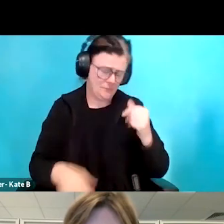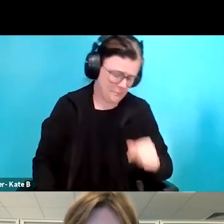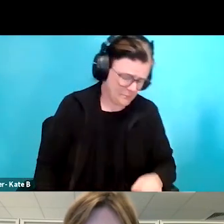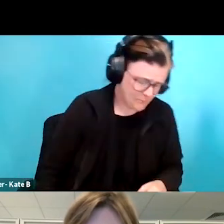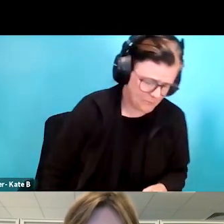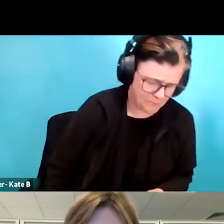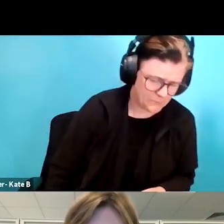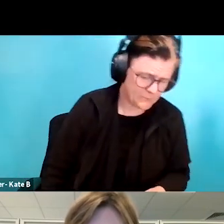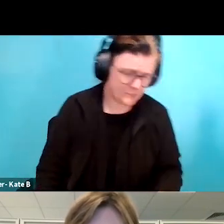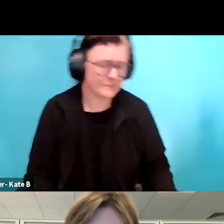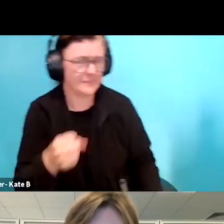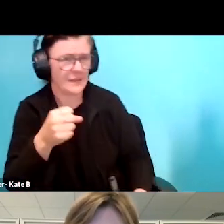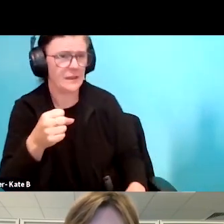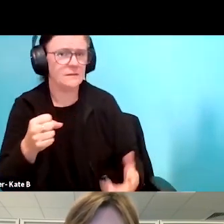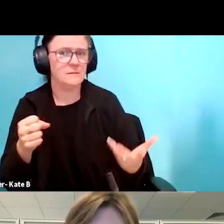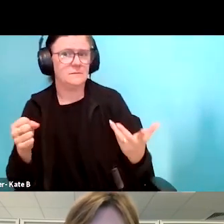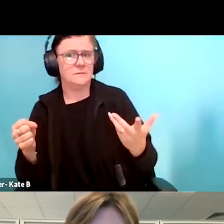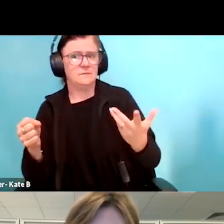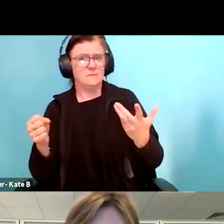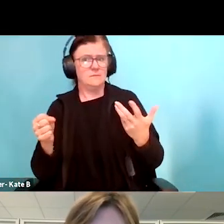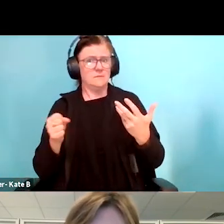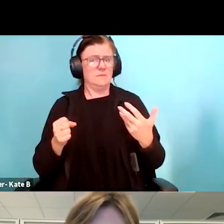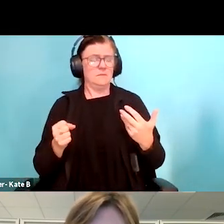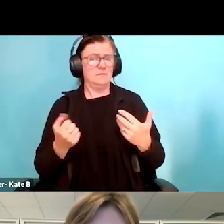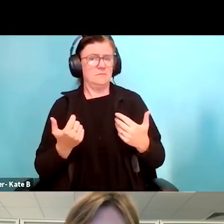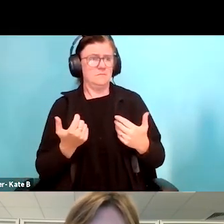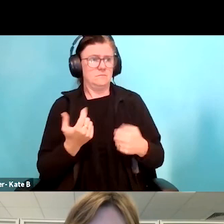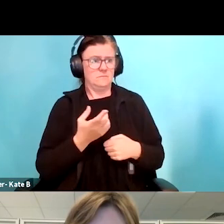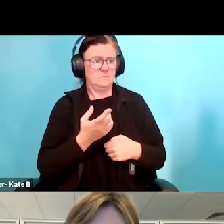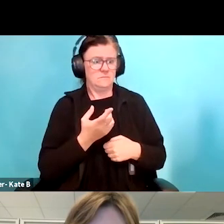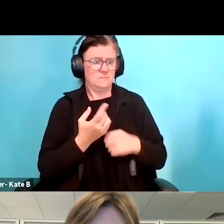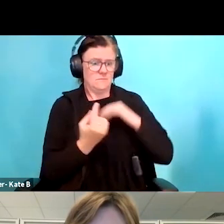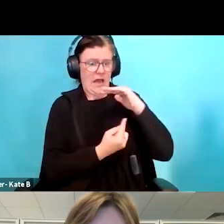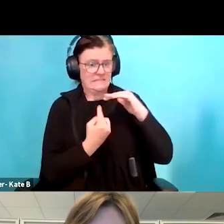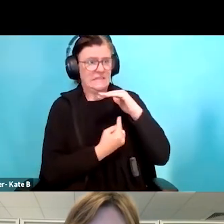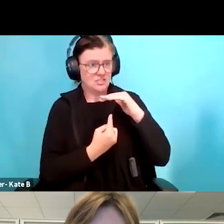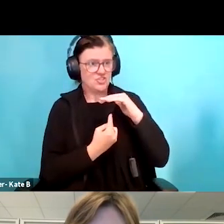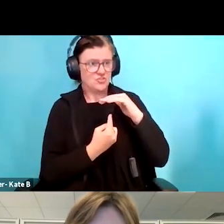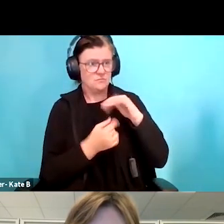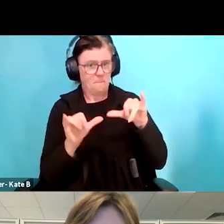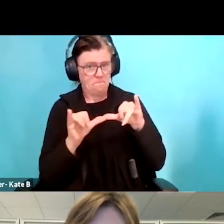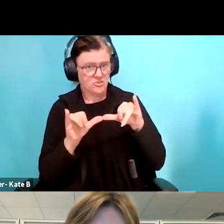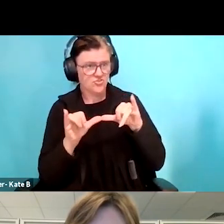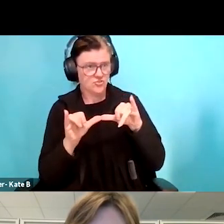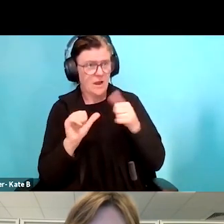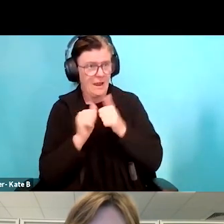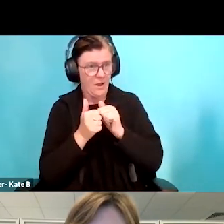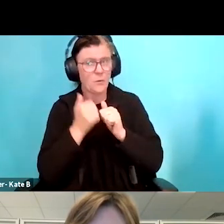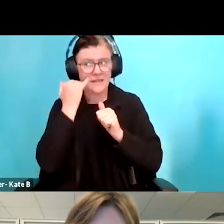as part of how we measure social isolation, it is the frequency of contacts right with others and I